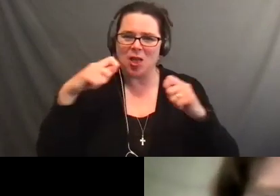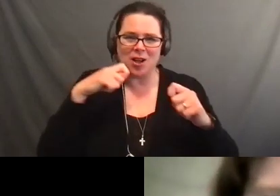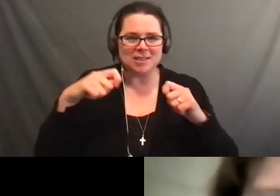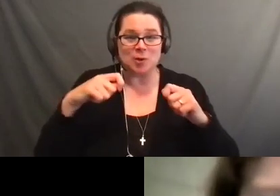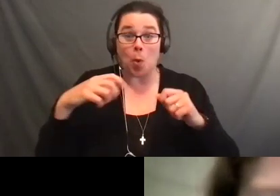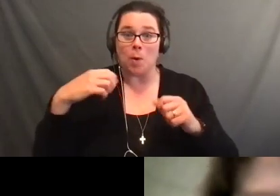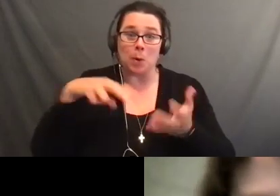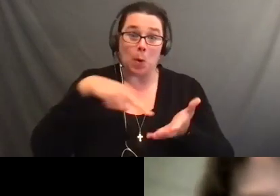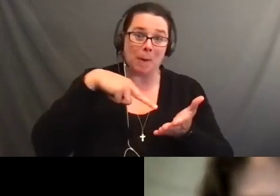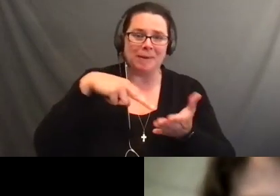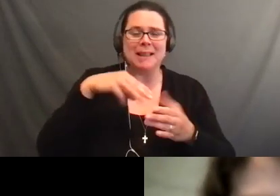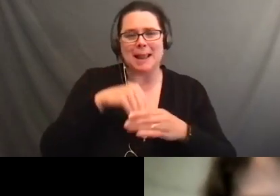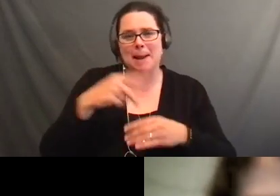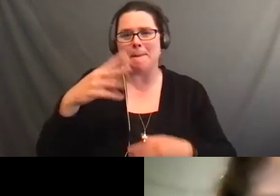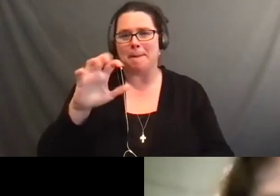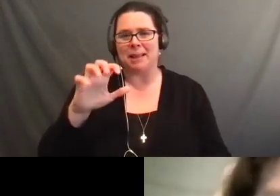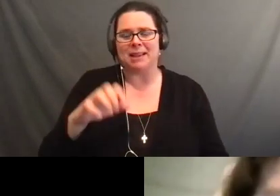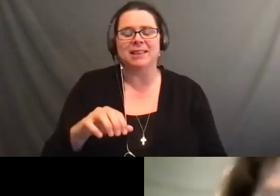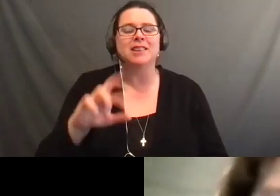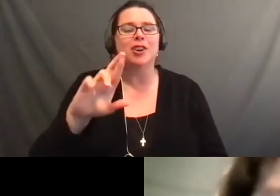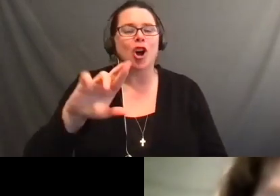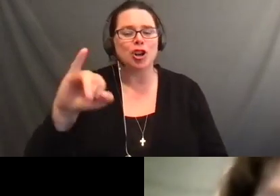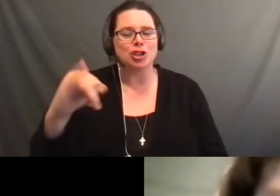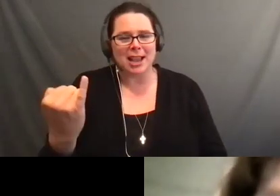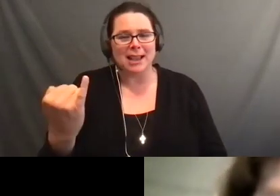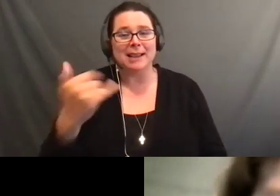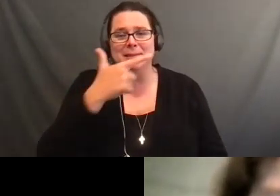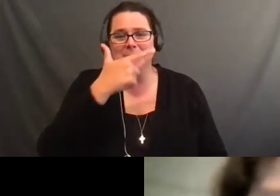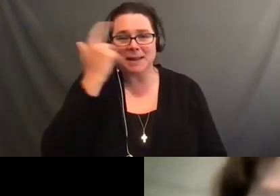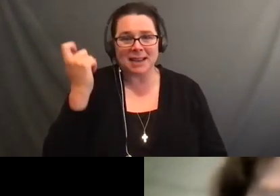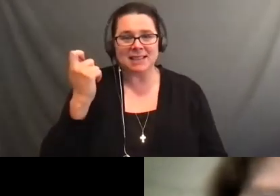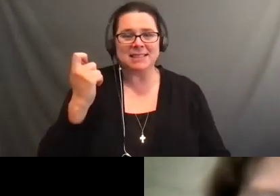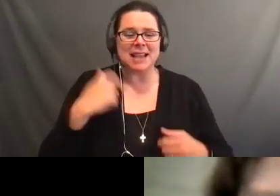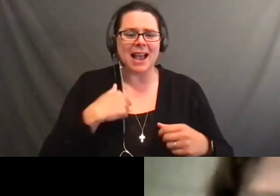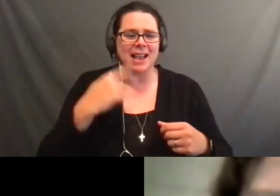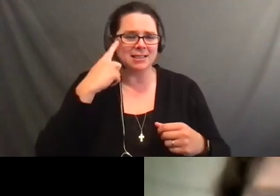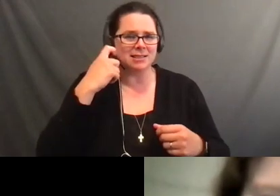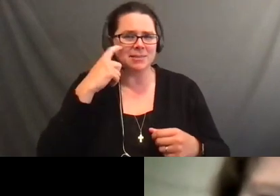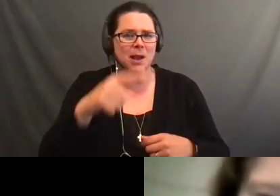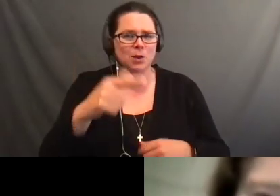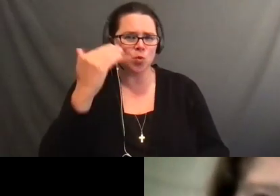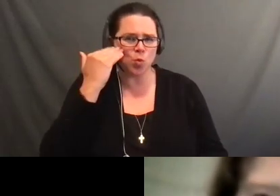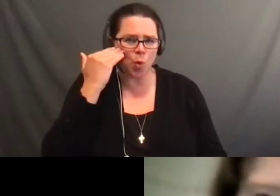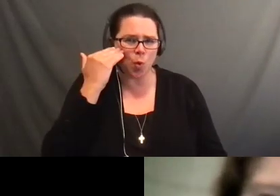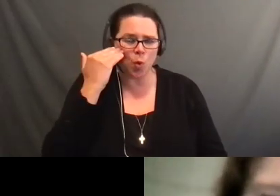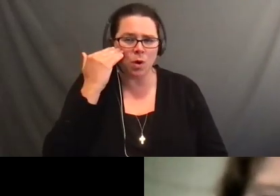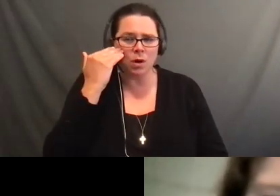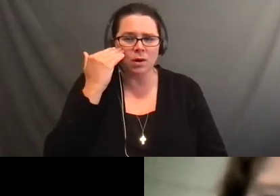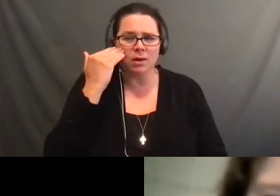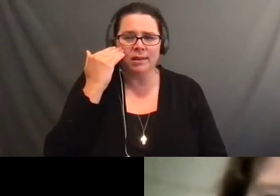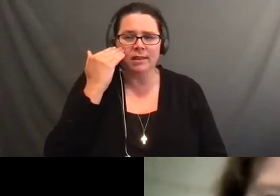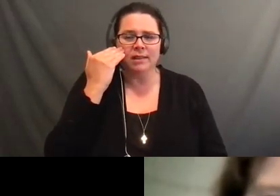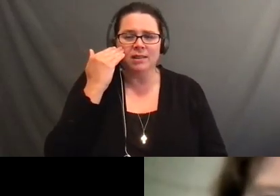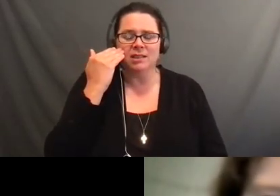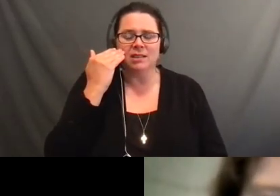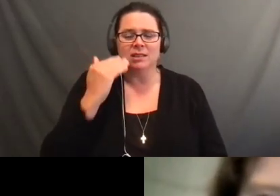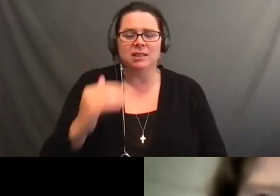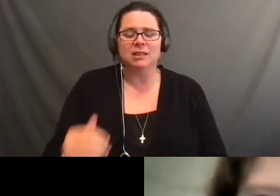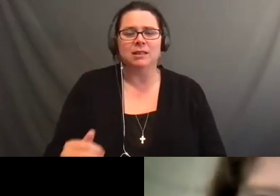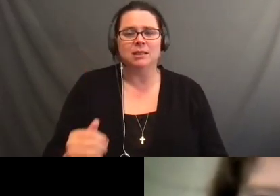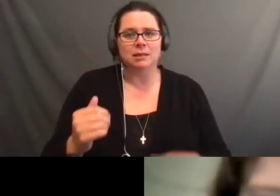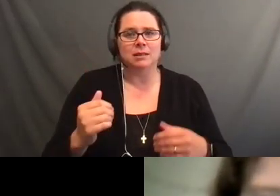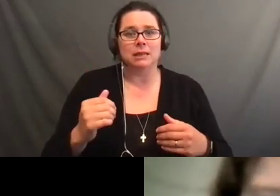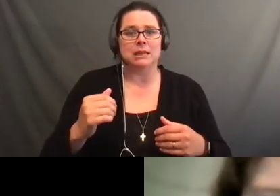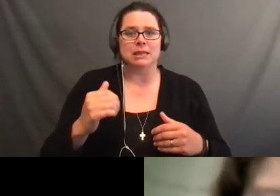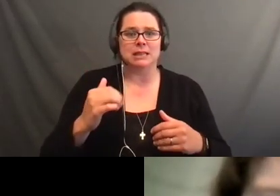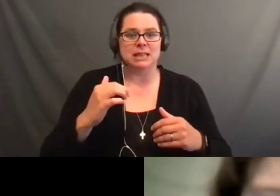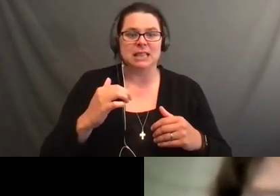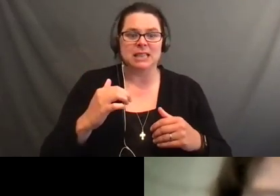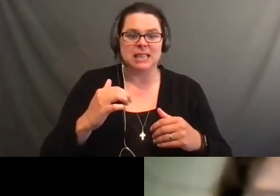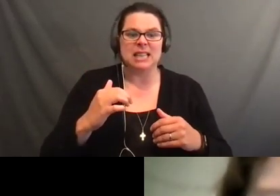Well, let me tell you this, Zack, because I'm sure you know how mean and nasty those